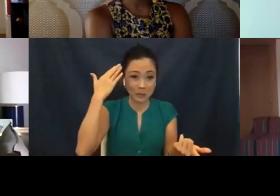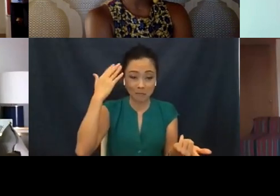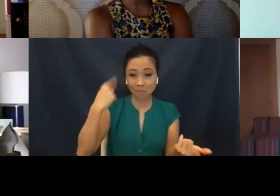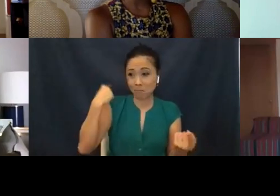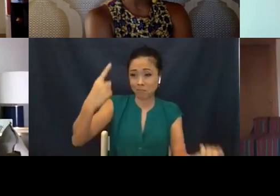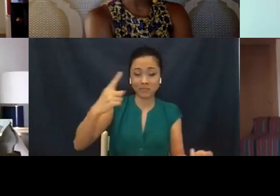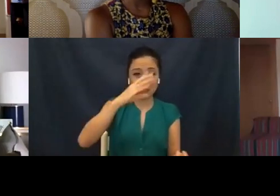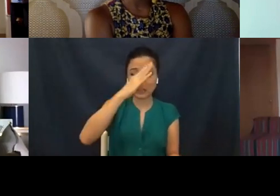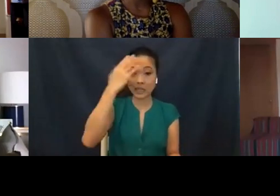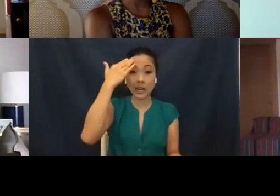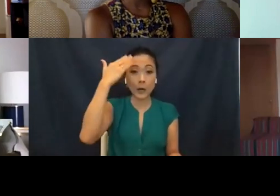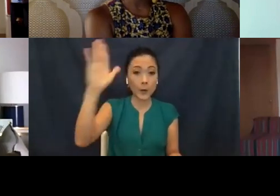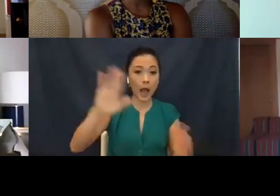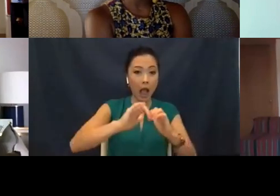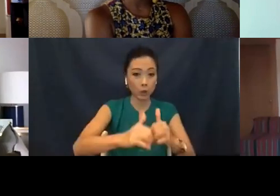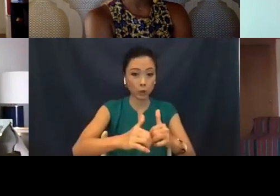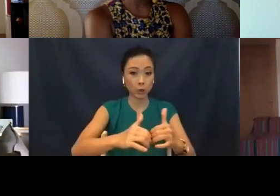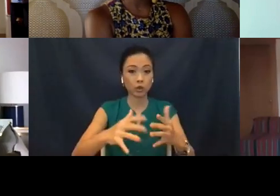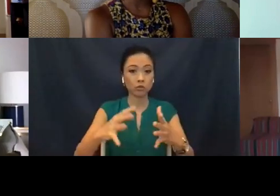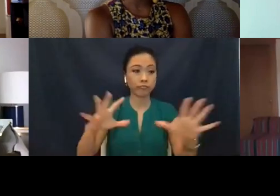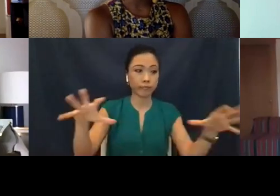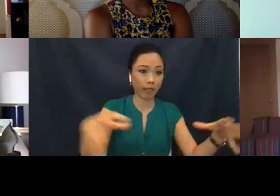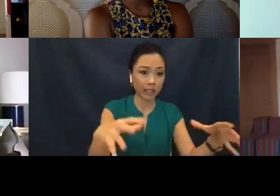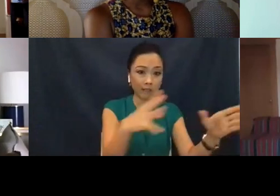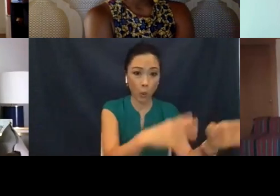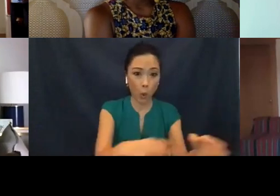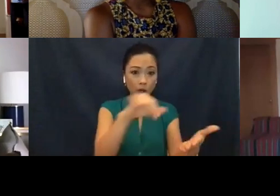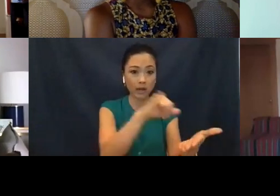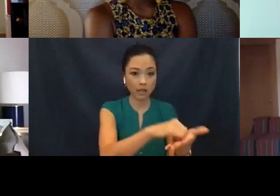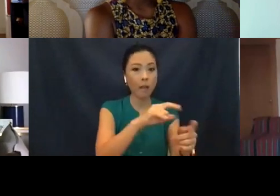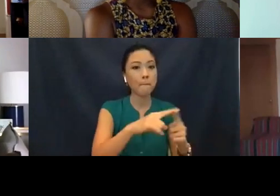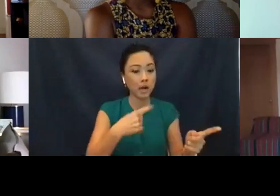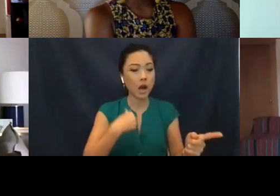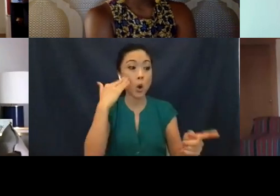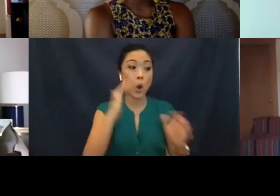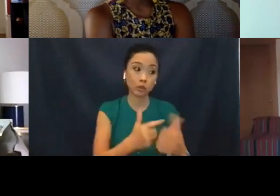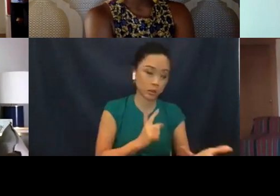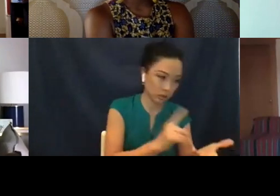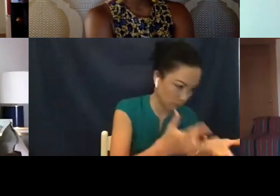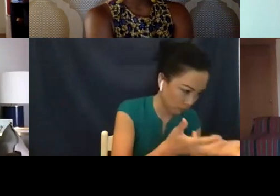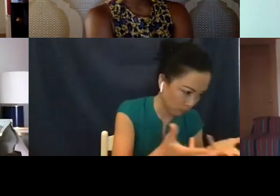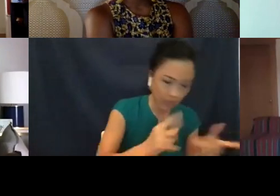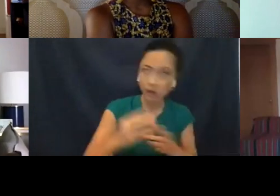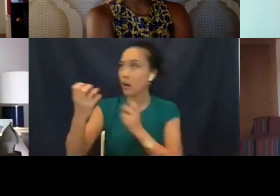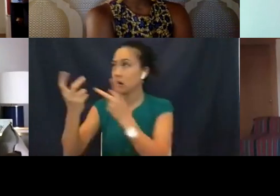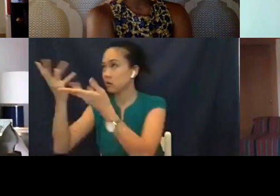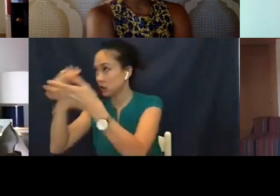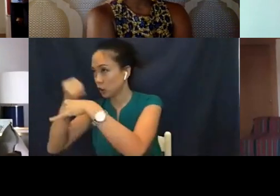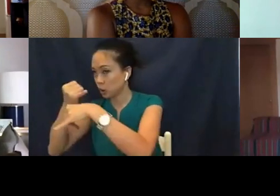framework from which I'm working. Yeah, I think the thing I'm hearing is because of